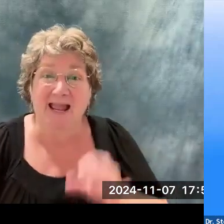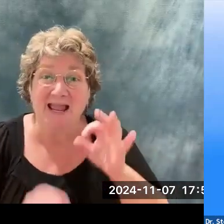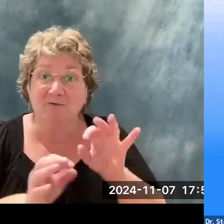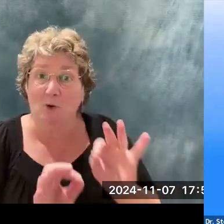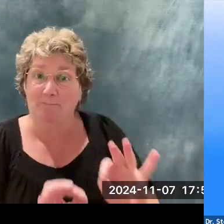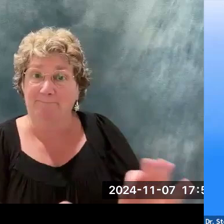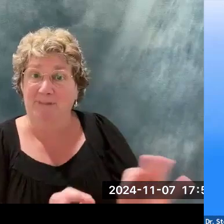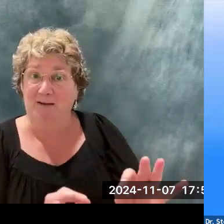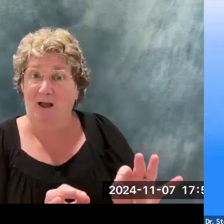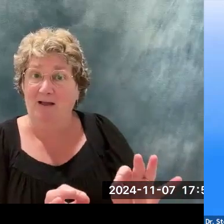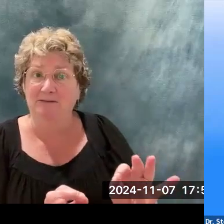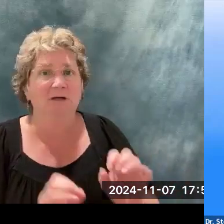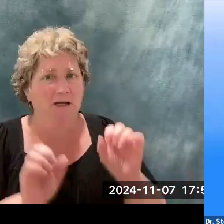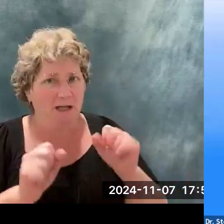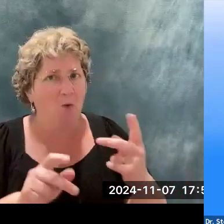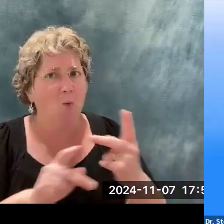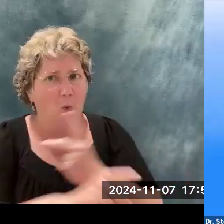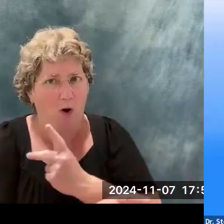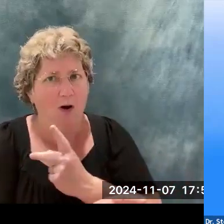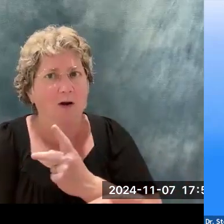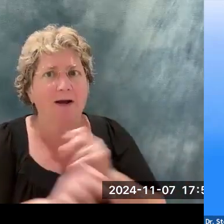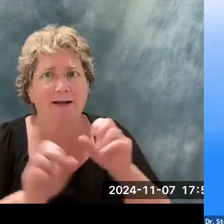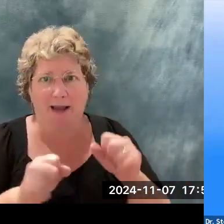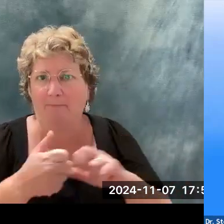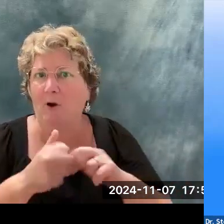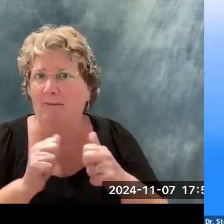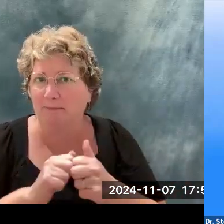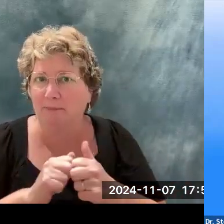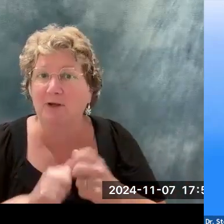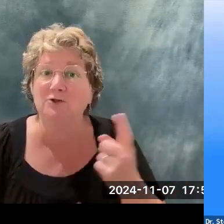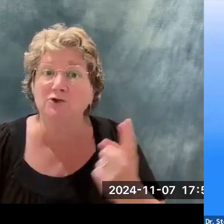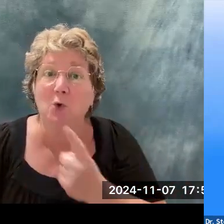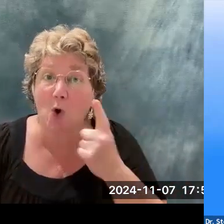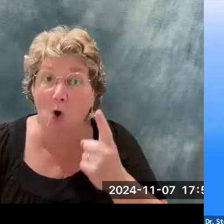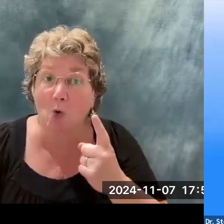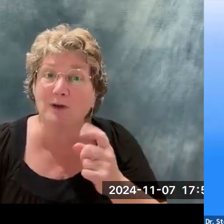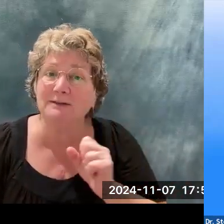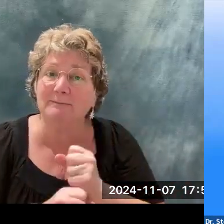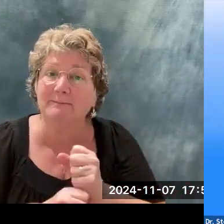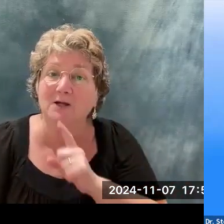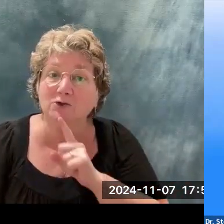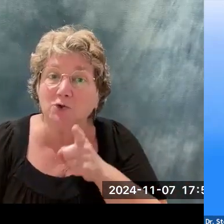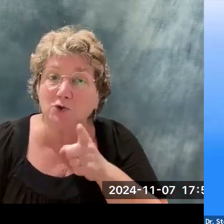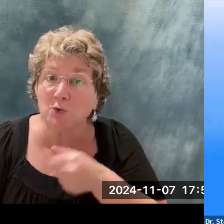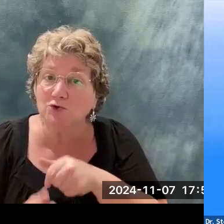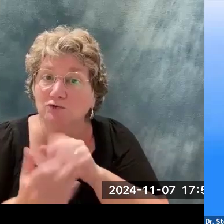seriously, validate those feelings for them, make sure that you're addressing it and responding